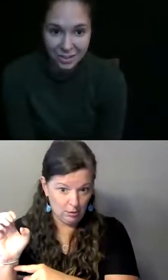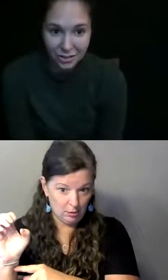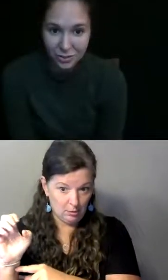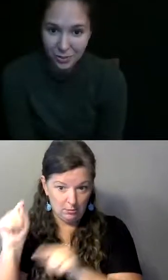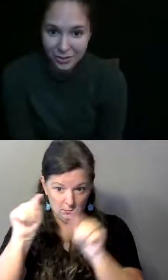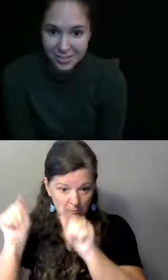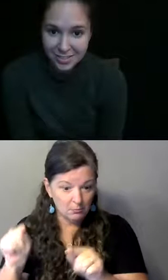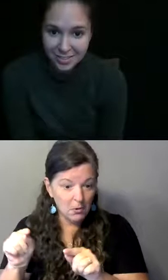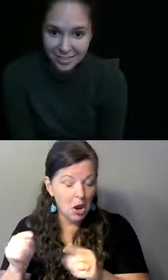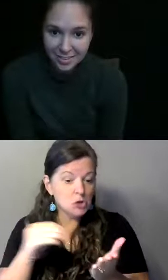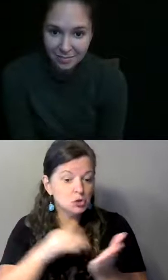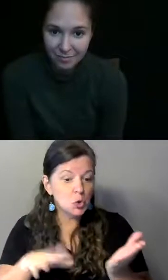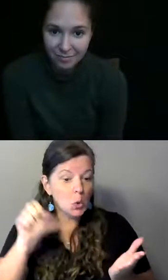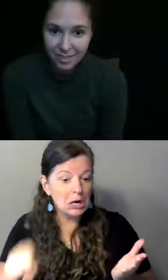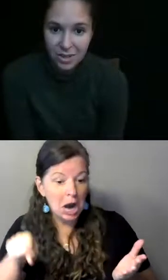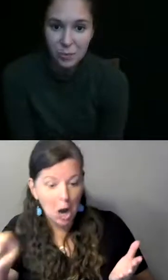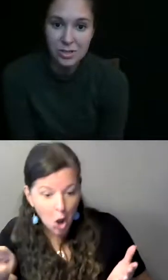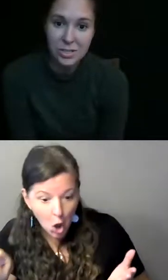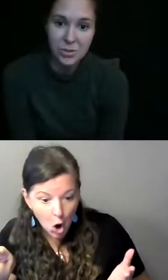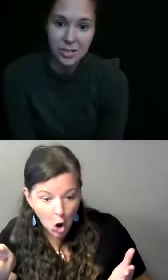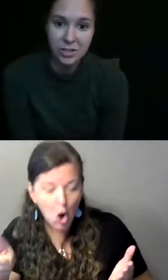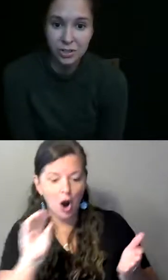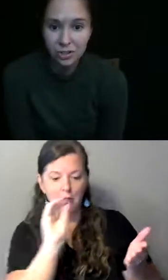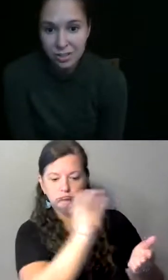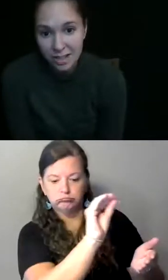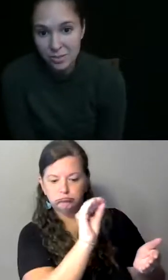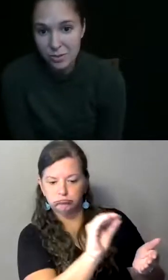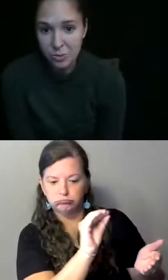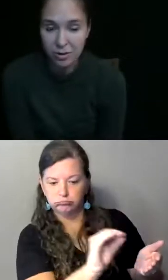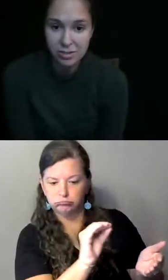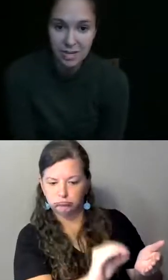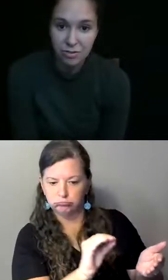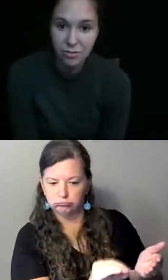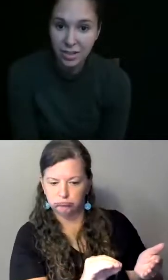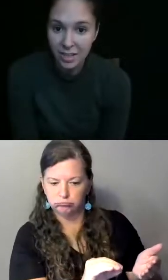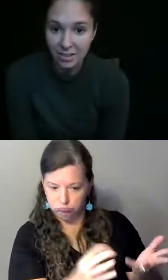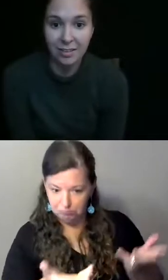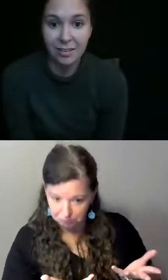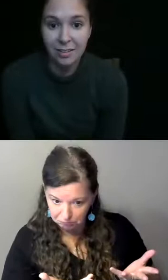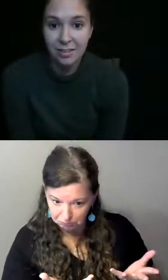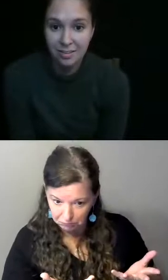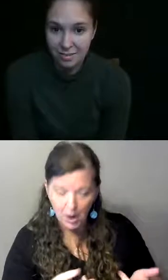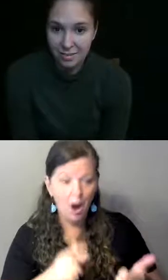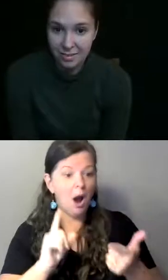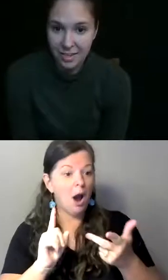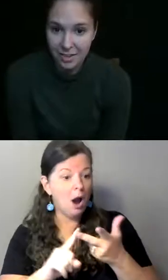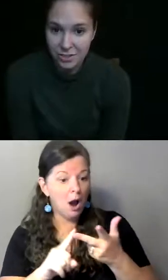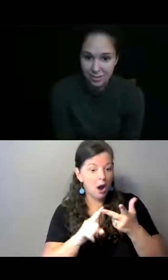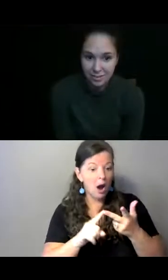The colorful words. Where students could look at those words and fill in the answer.